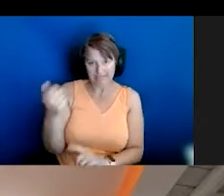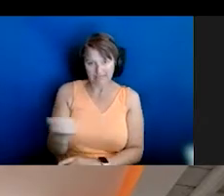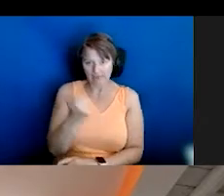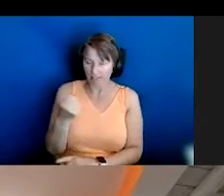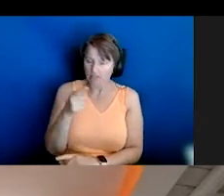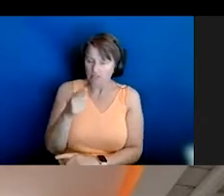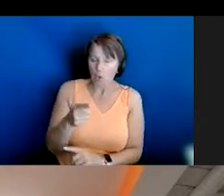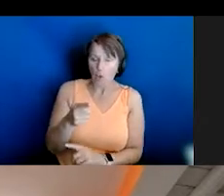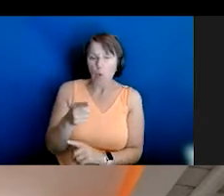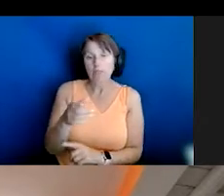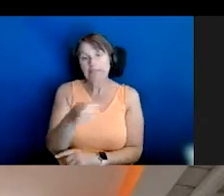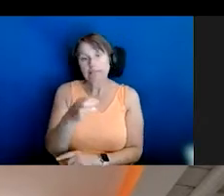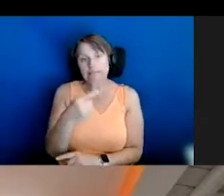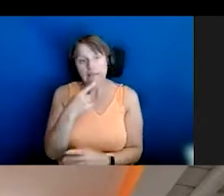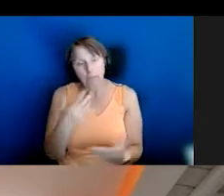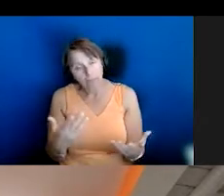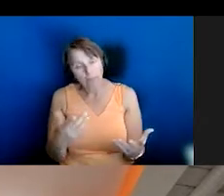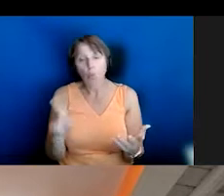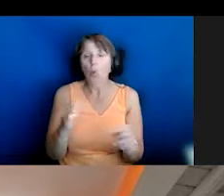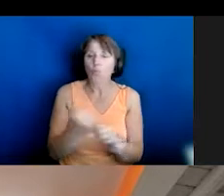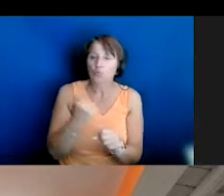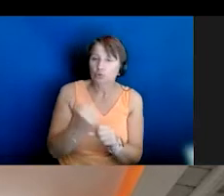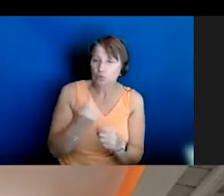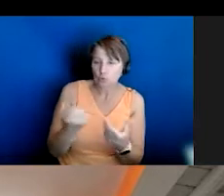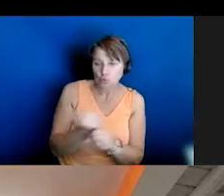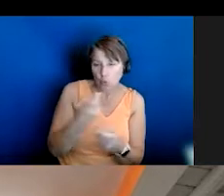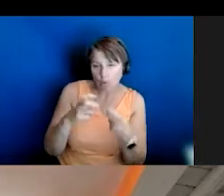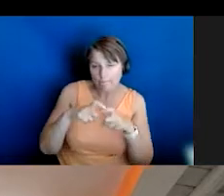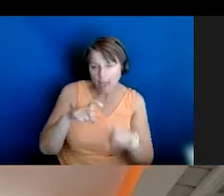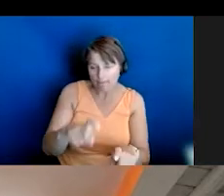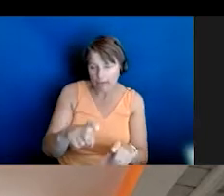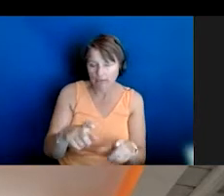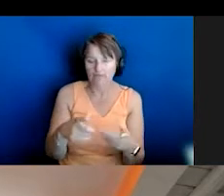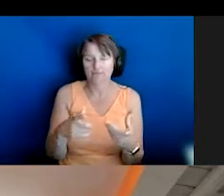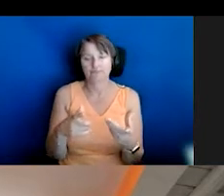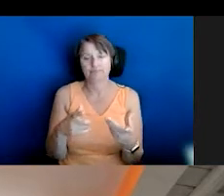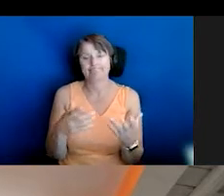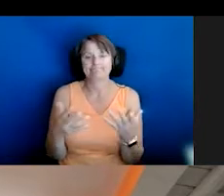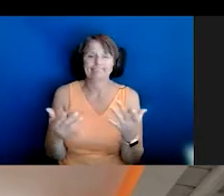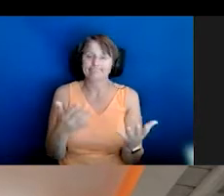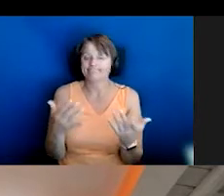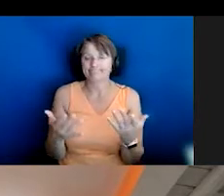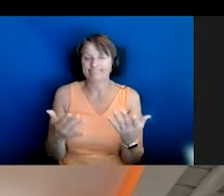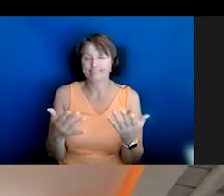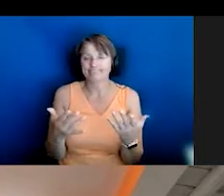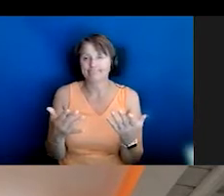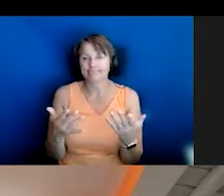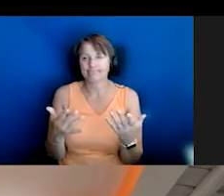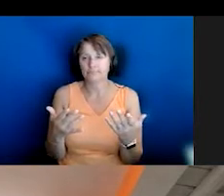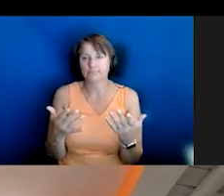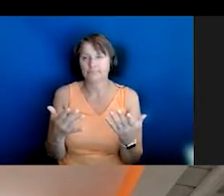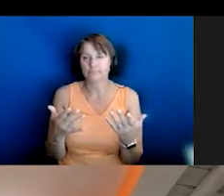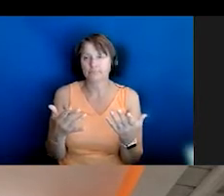So, we held, you know, classic kind of design charrette, but animated it quite beautifully,